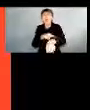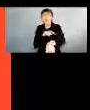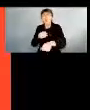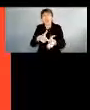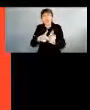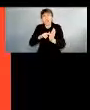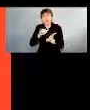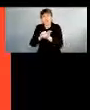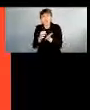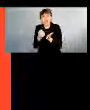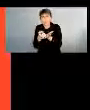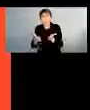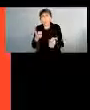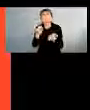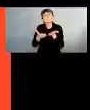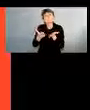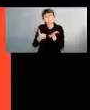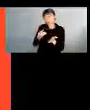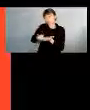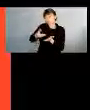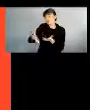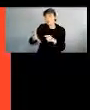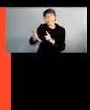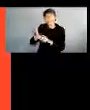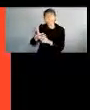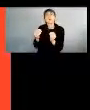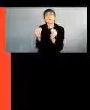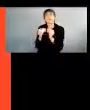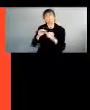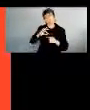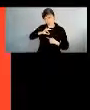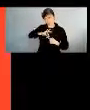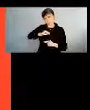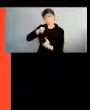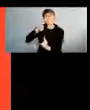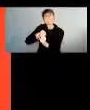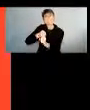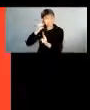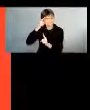might actually have long term benefit and impact for creating future opportunities…